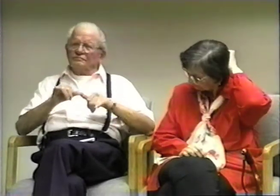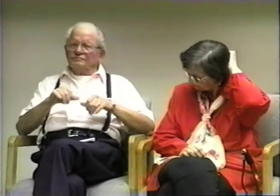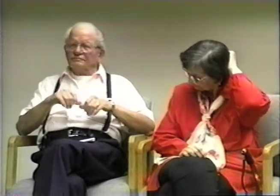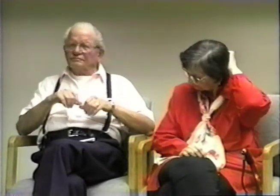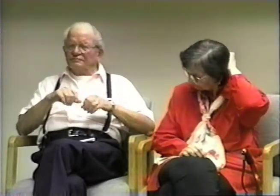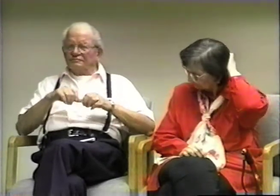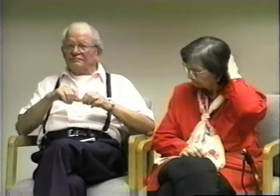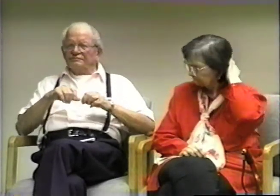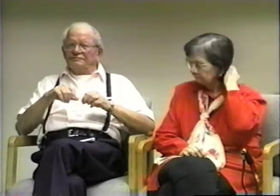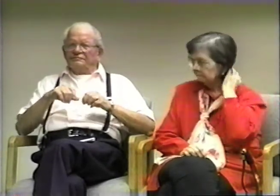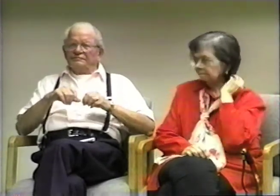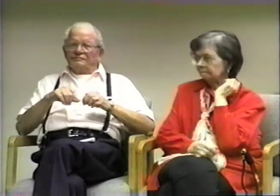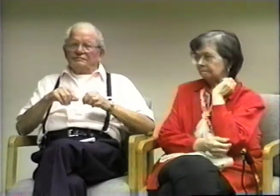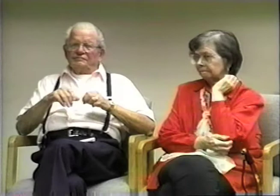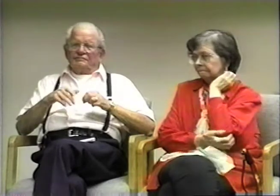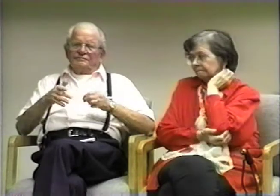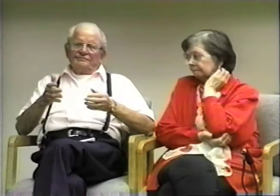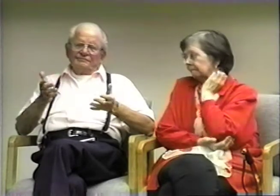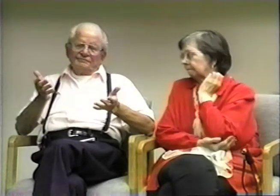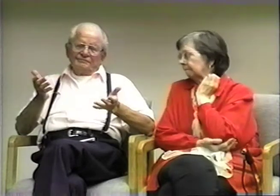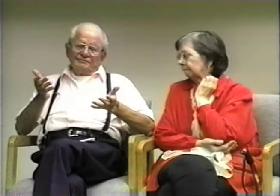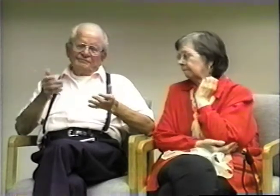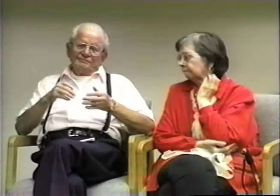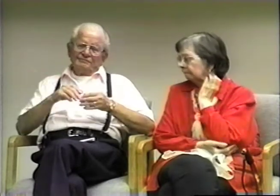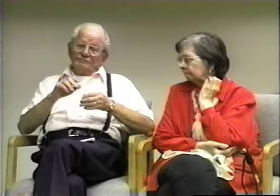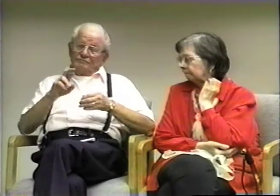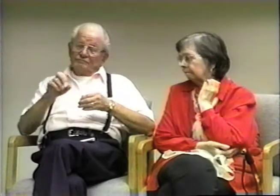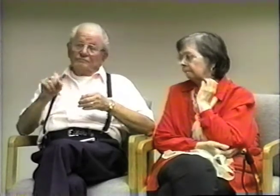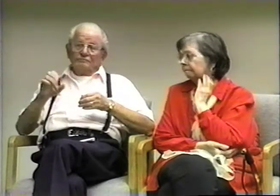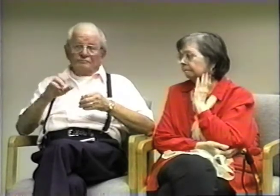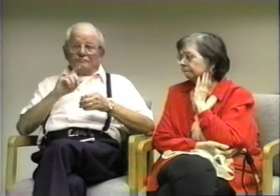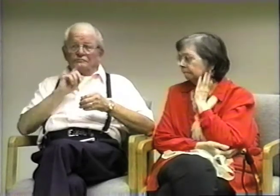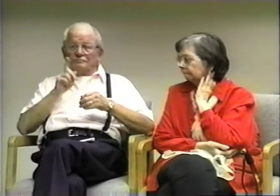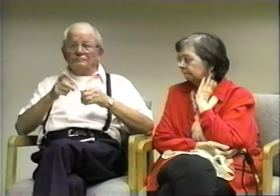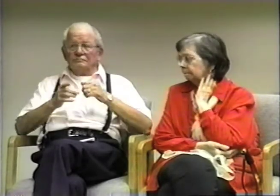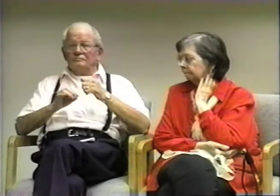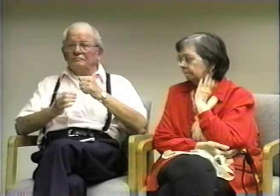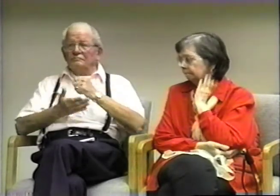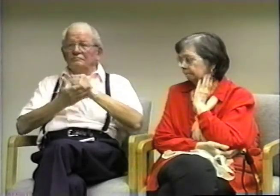What can I say?